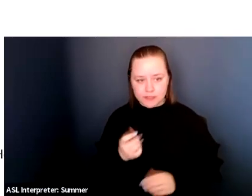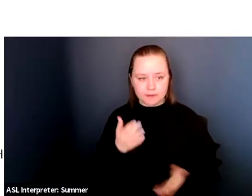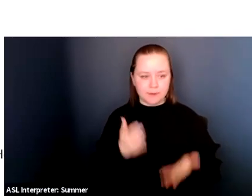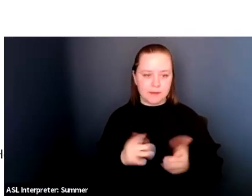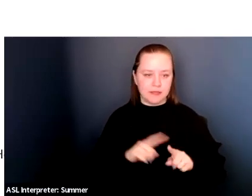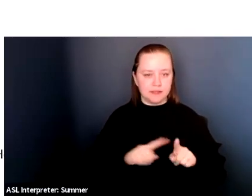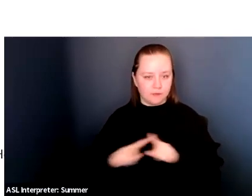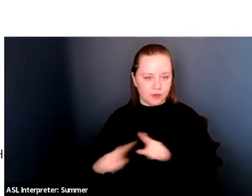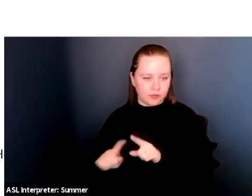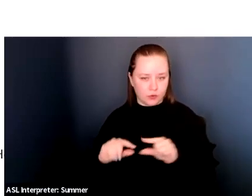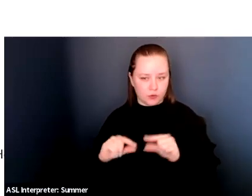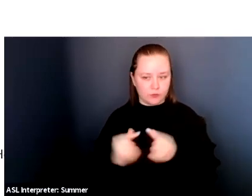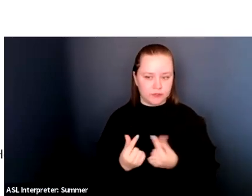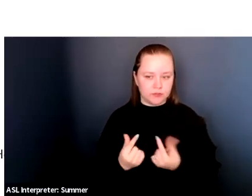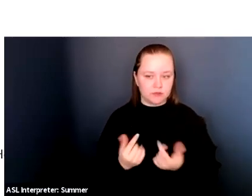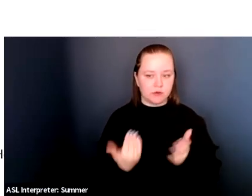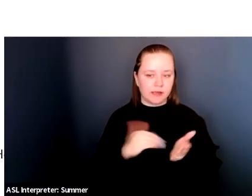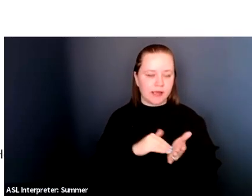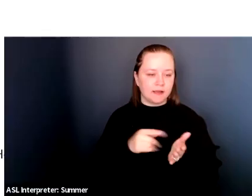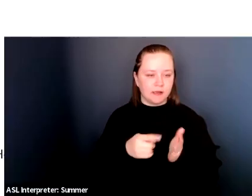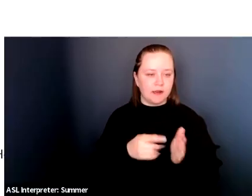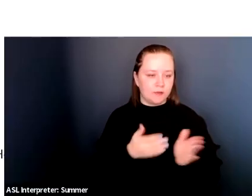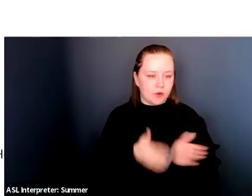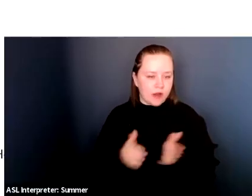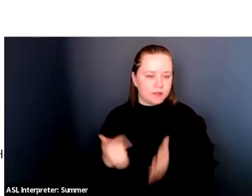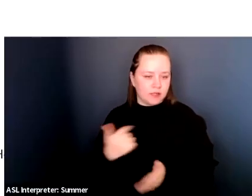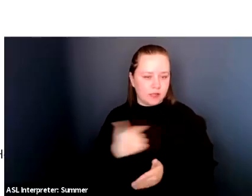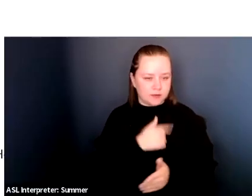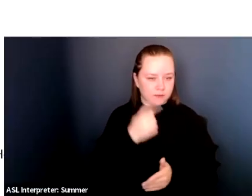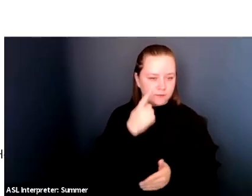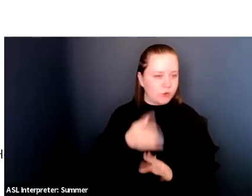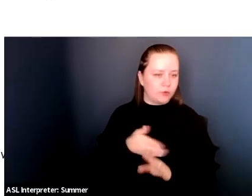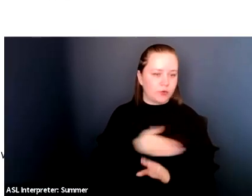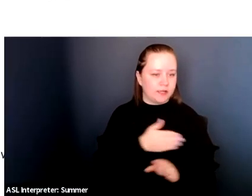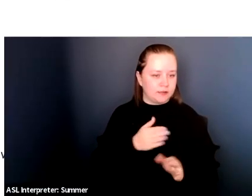So once again, this prepares us for doing a good job for preconception education.